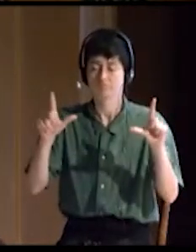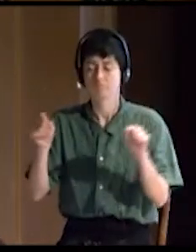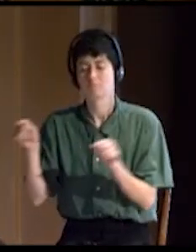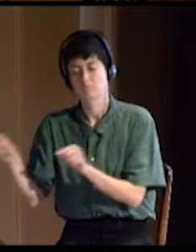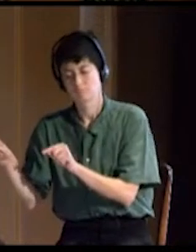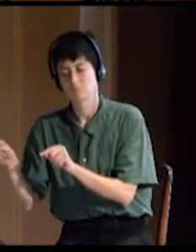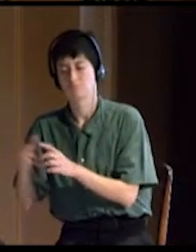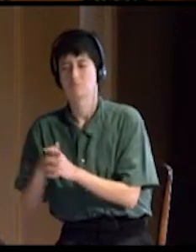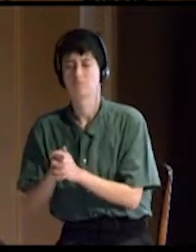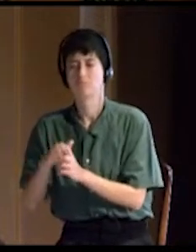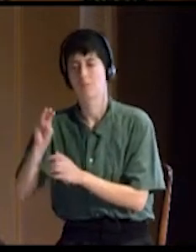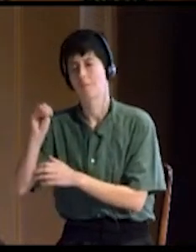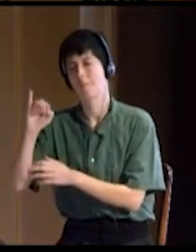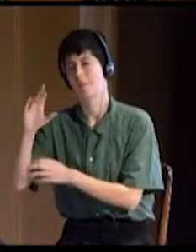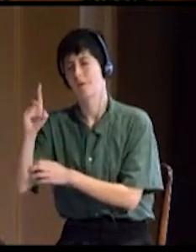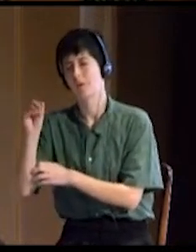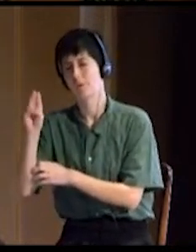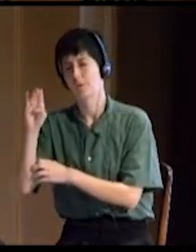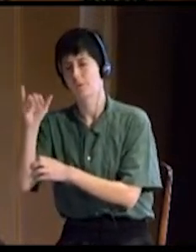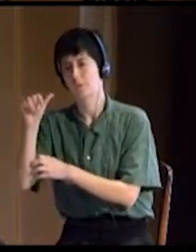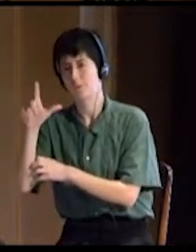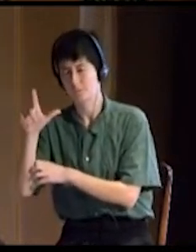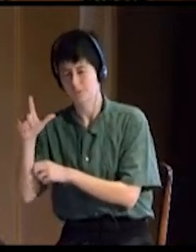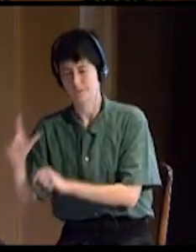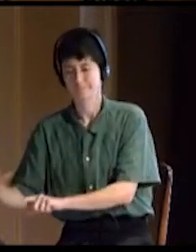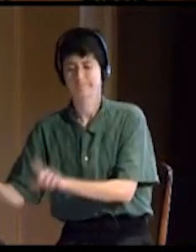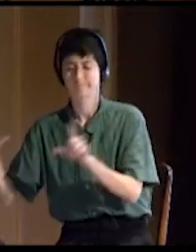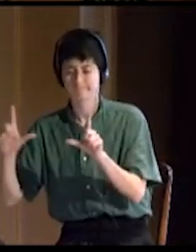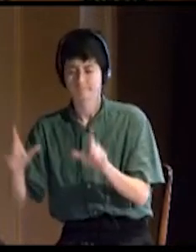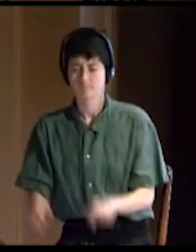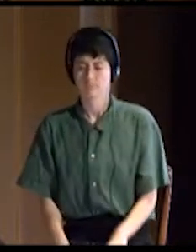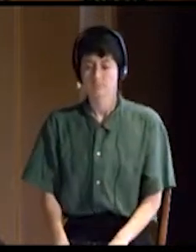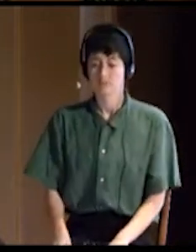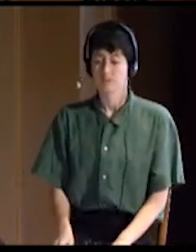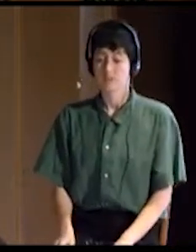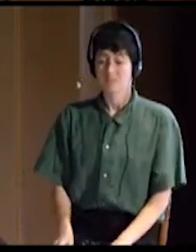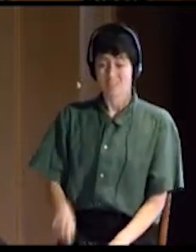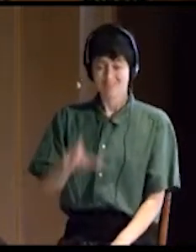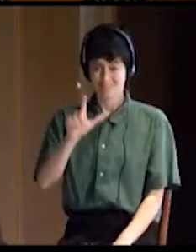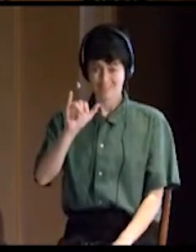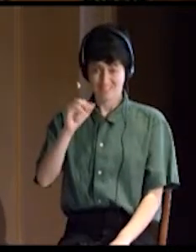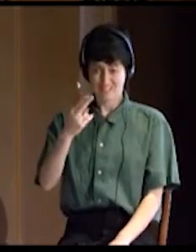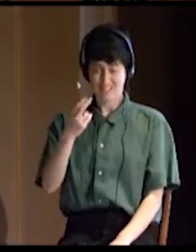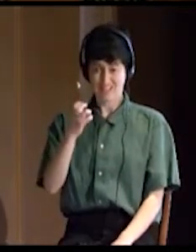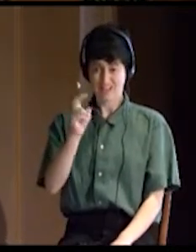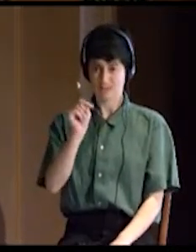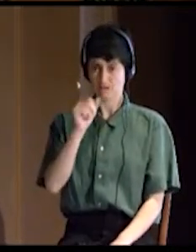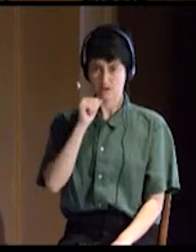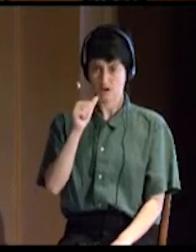they do not come all from the same common ancestor. Lichenization is a fungal lifestyle